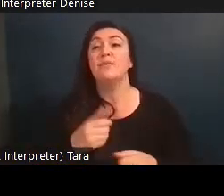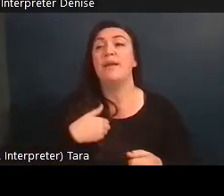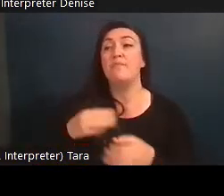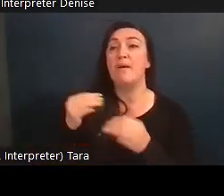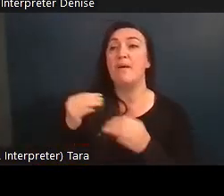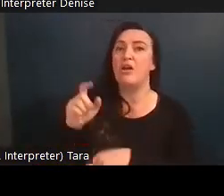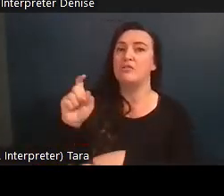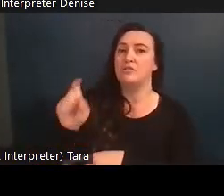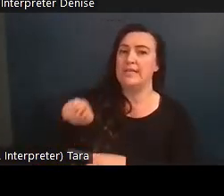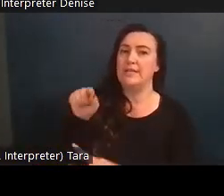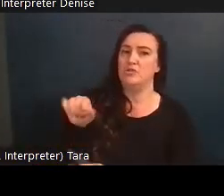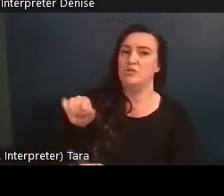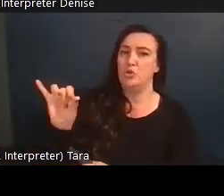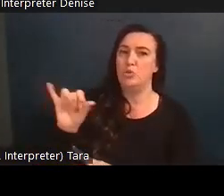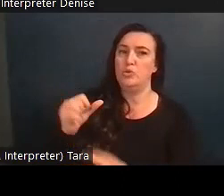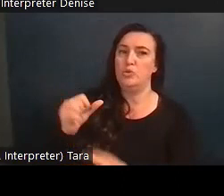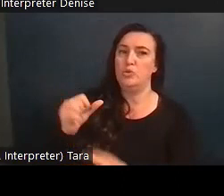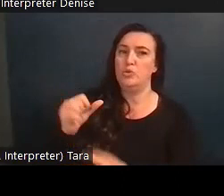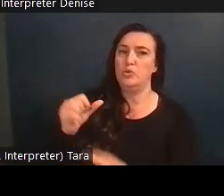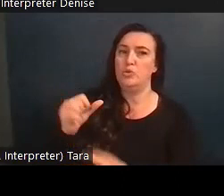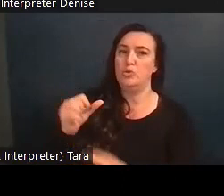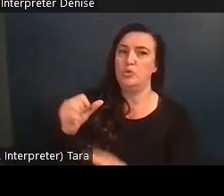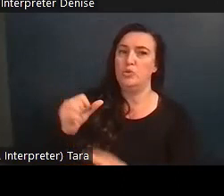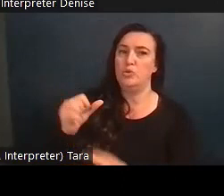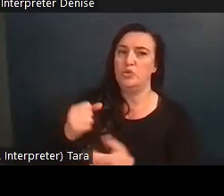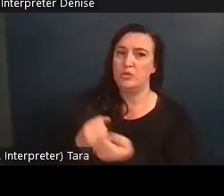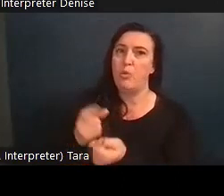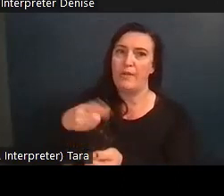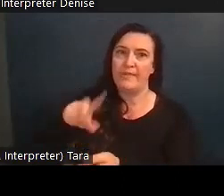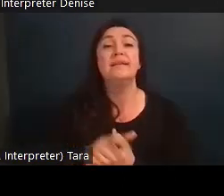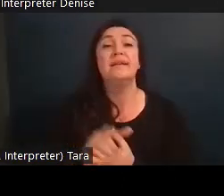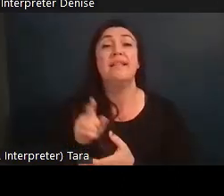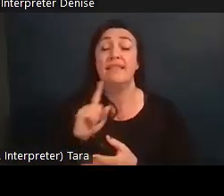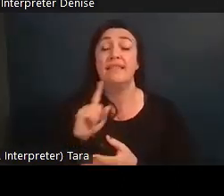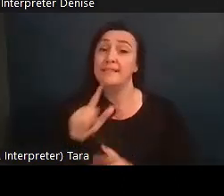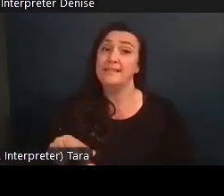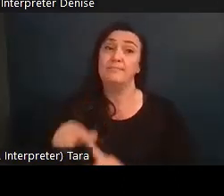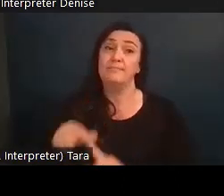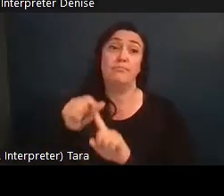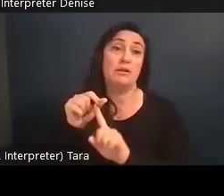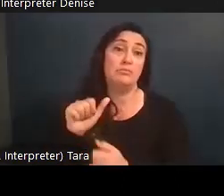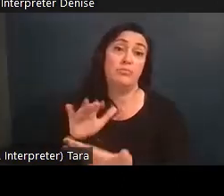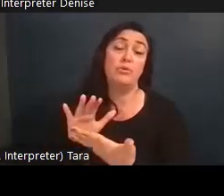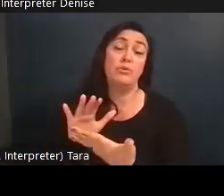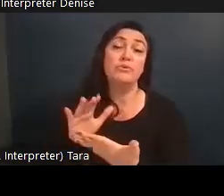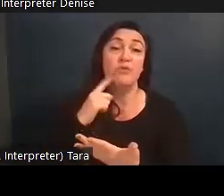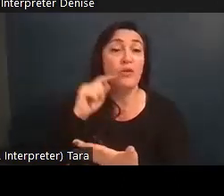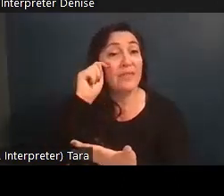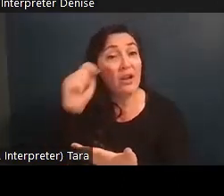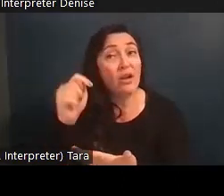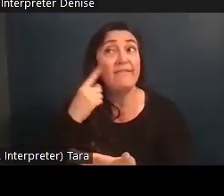This is a distinct approach in terms of theory and practice relative to what most ecologists, most climate